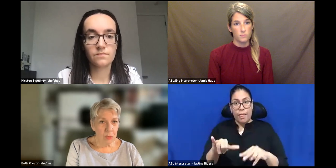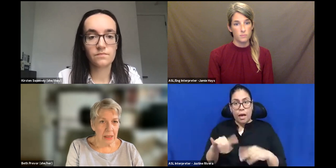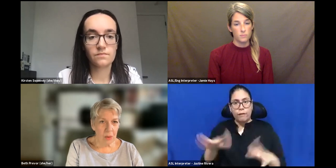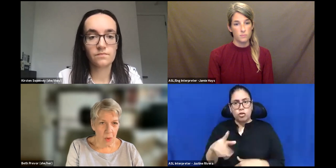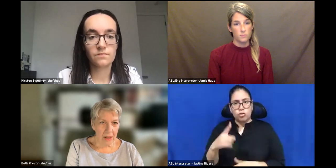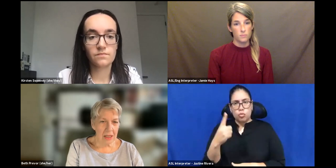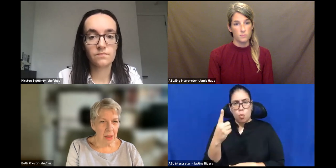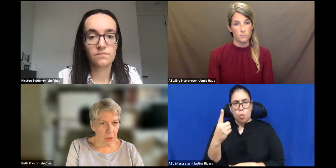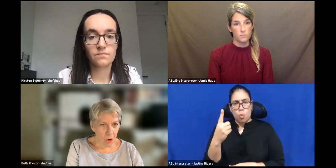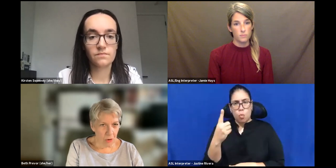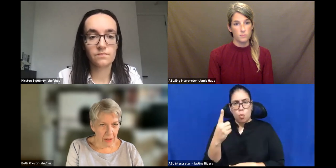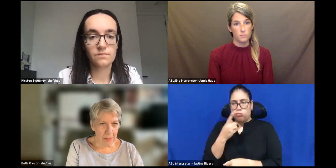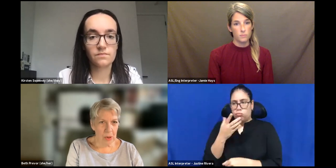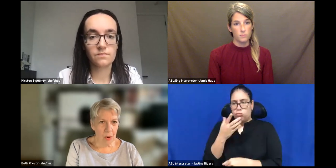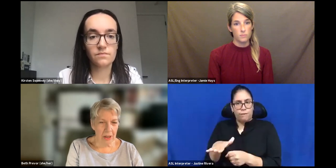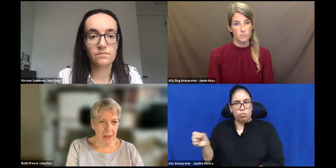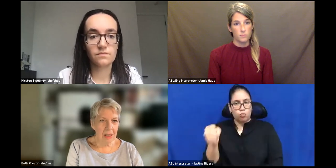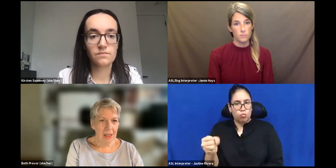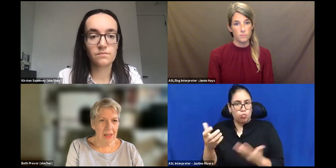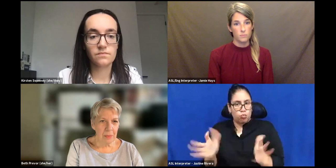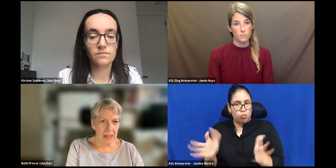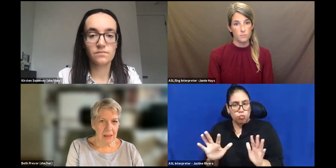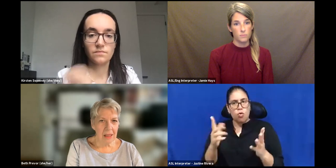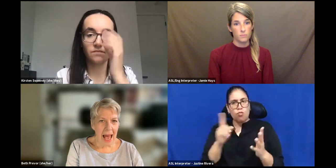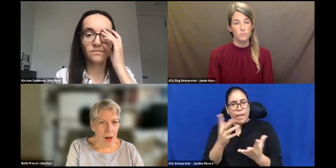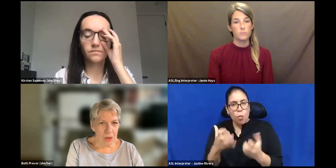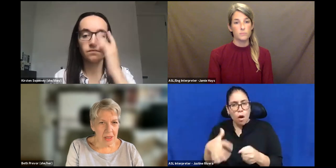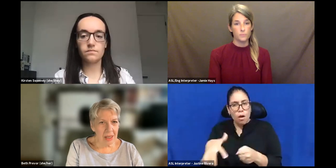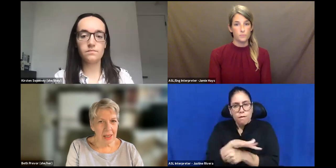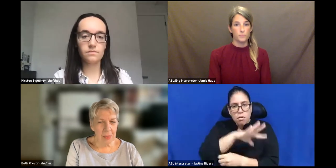really want it to be a program, we want it to be housed in a